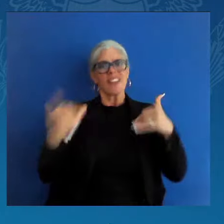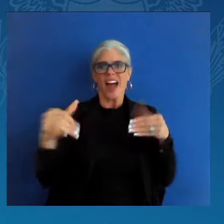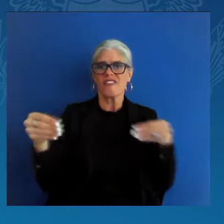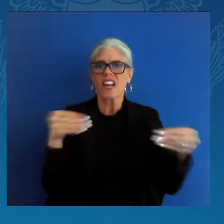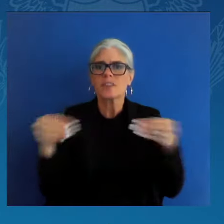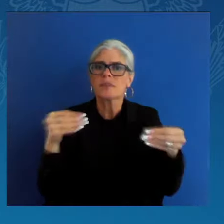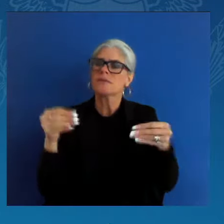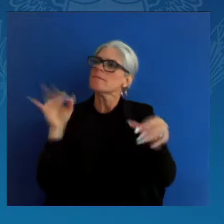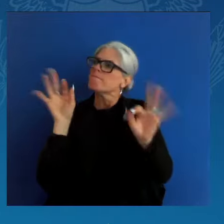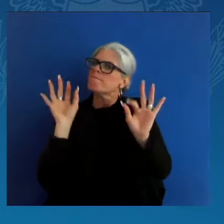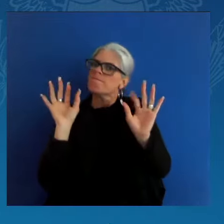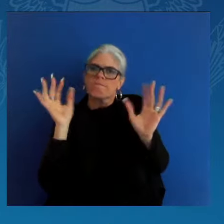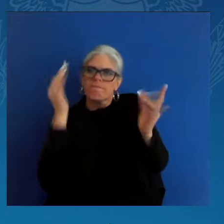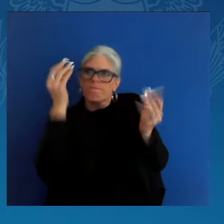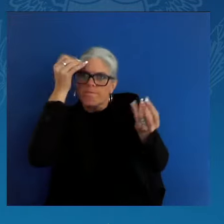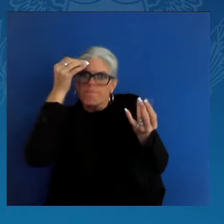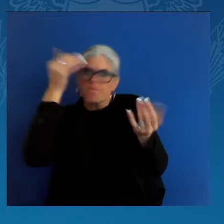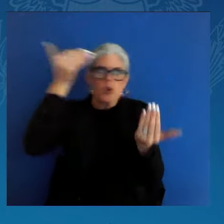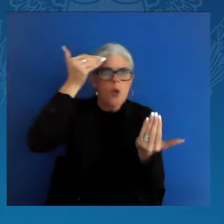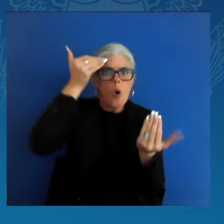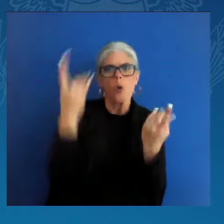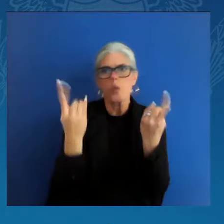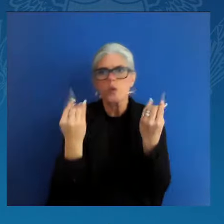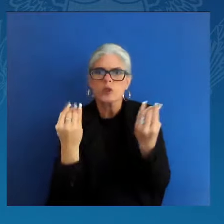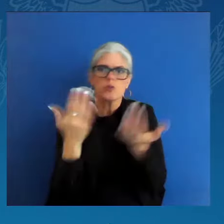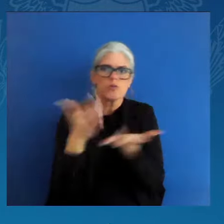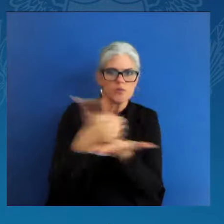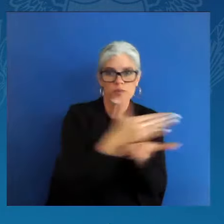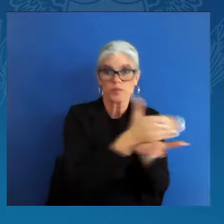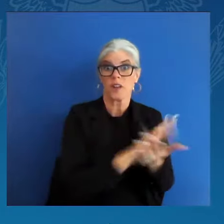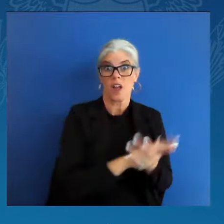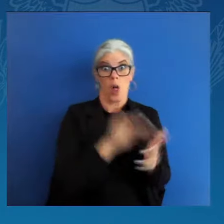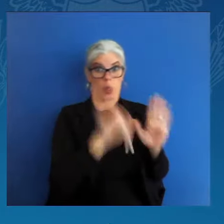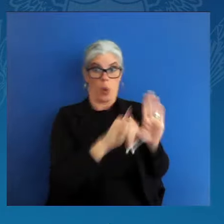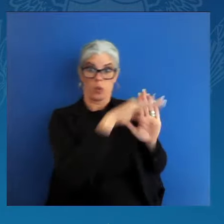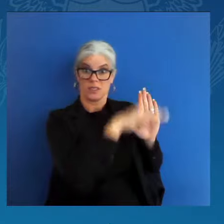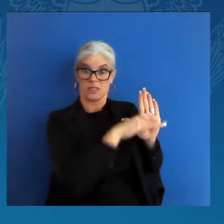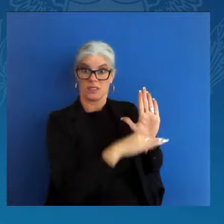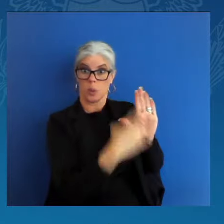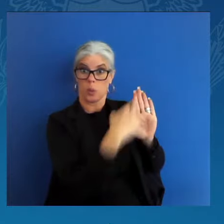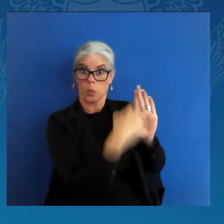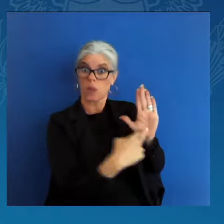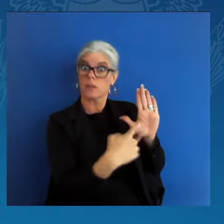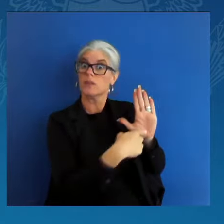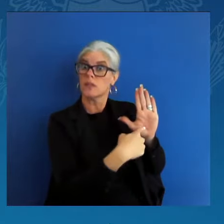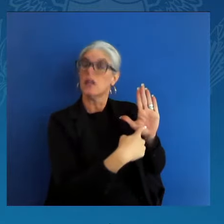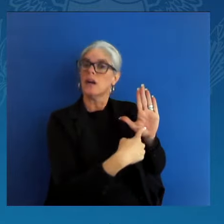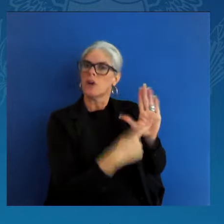as a model for global action. Finally, regarding the importance of international